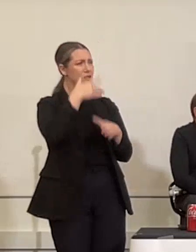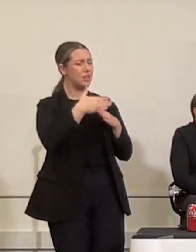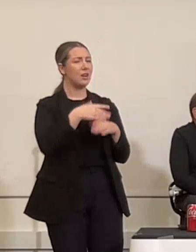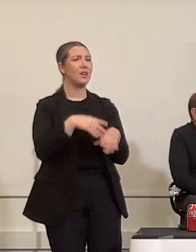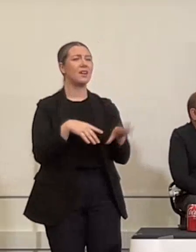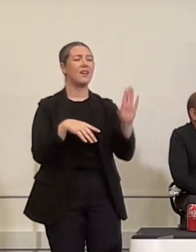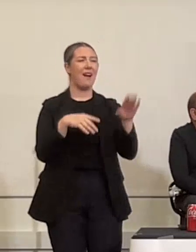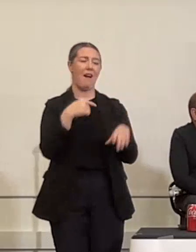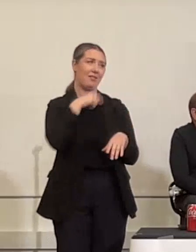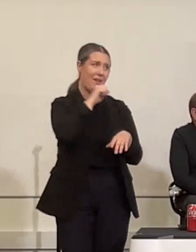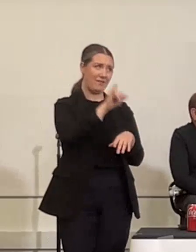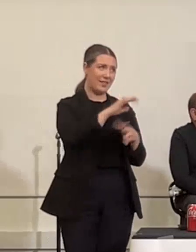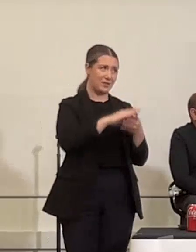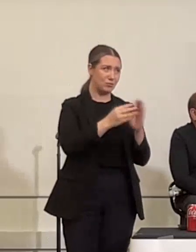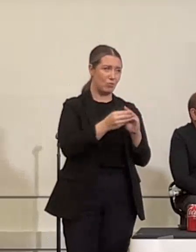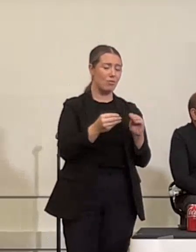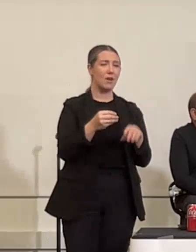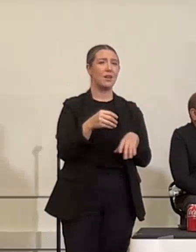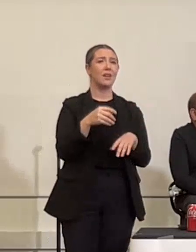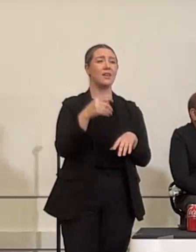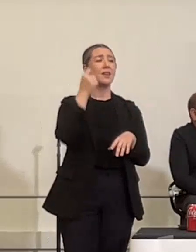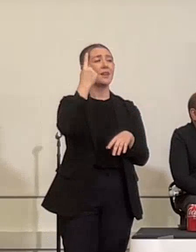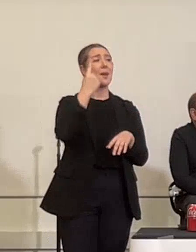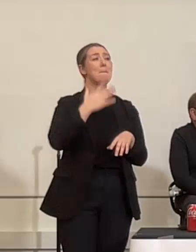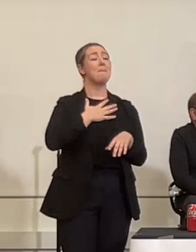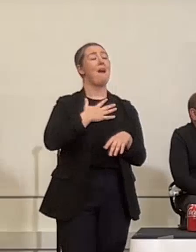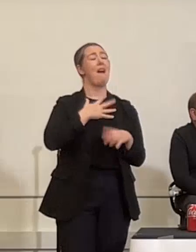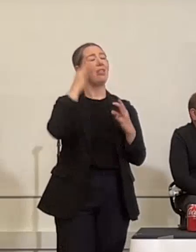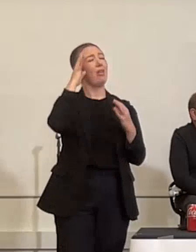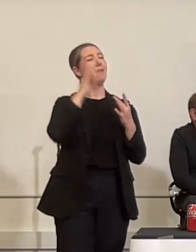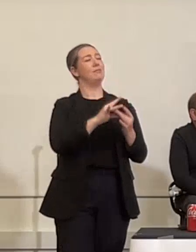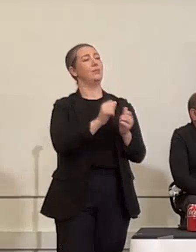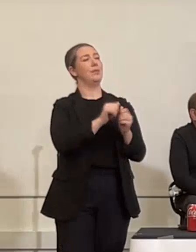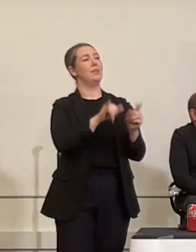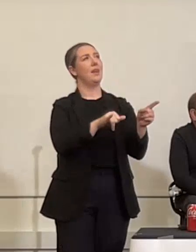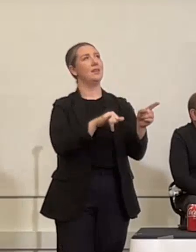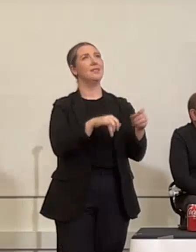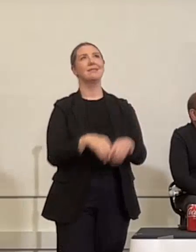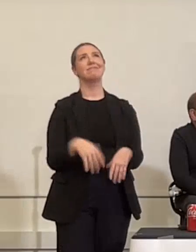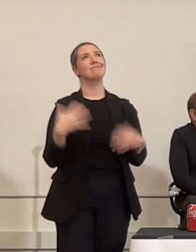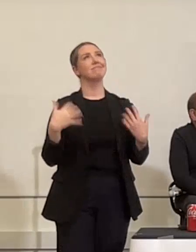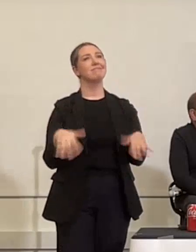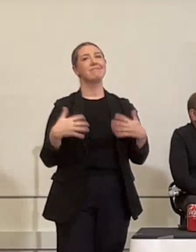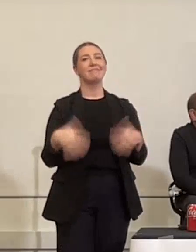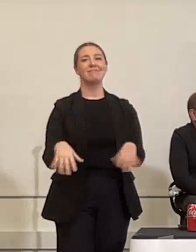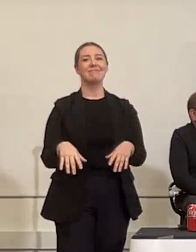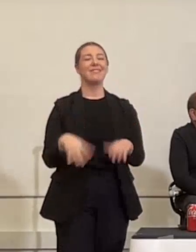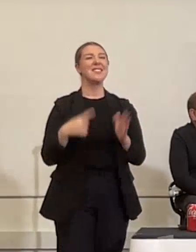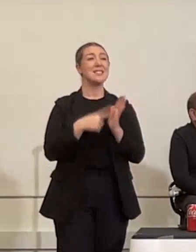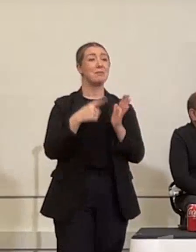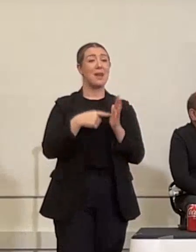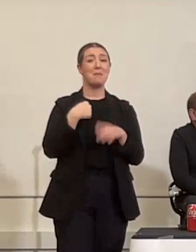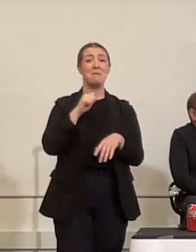I love the story I'm you know my parting thought was just man sometimes I go home and I'm like OK I'm failing because I just I